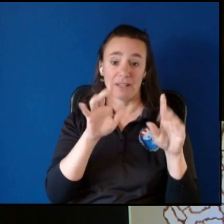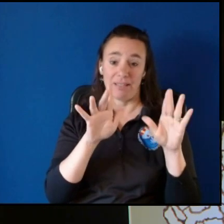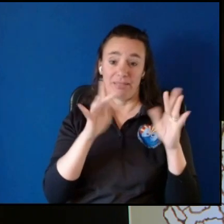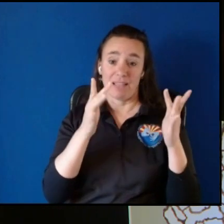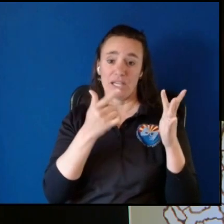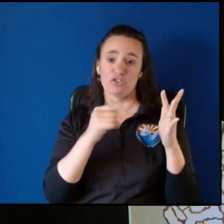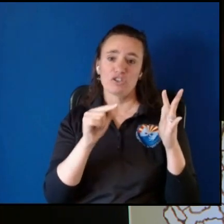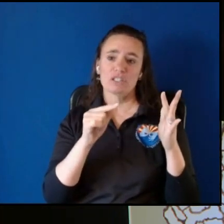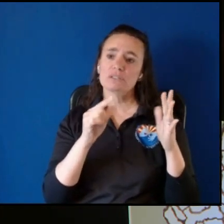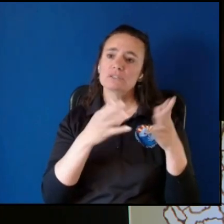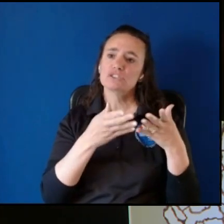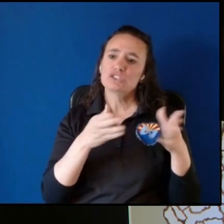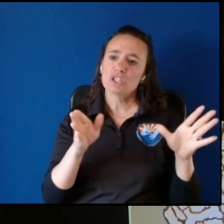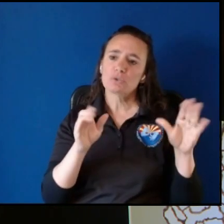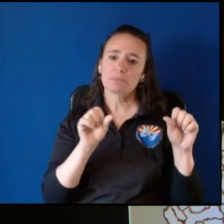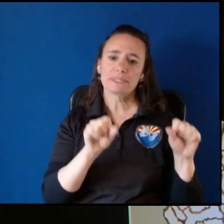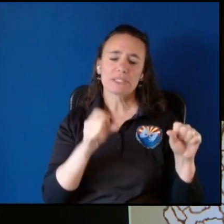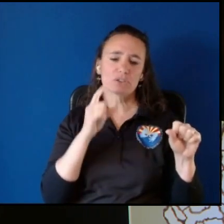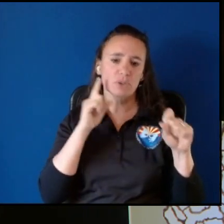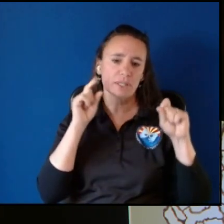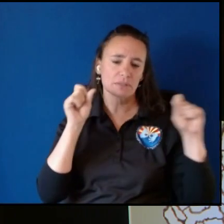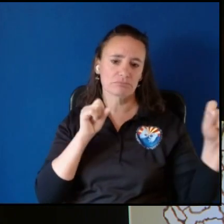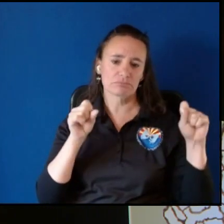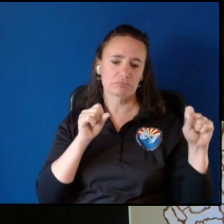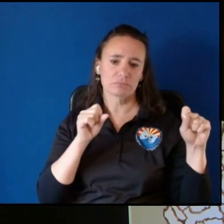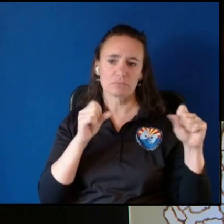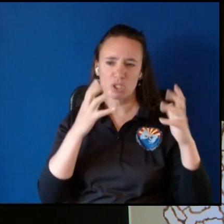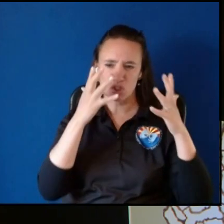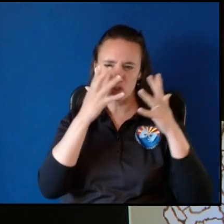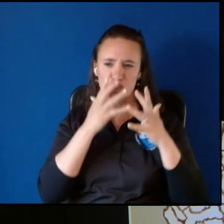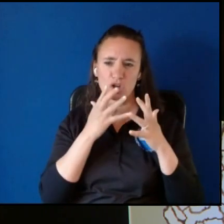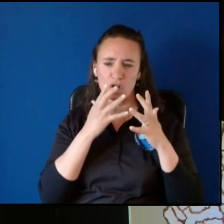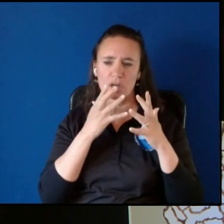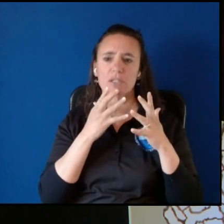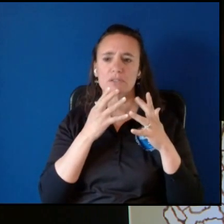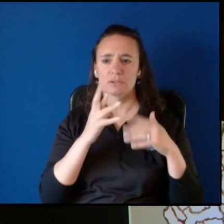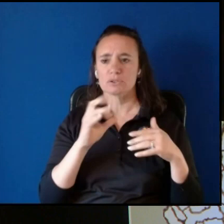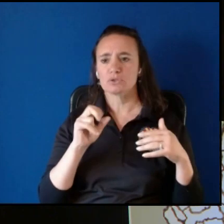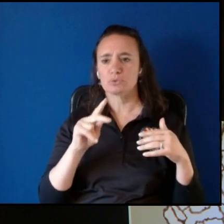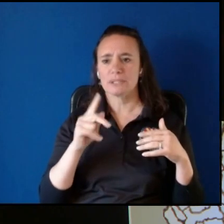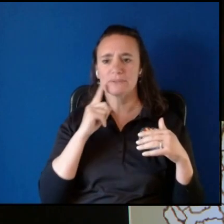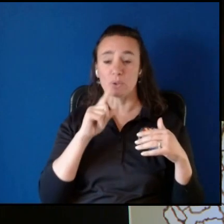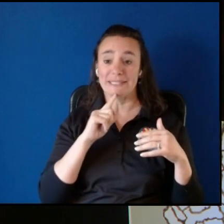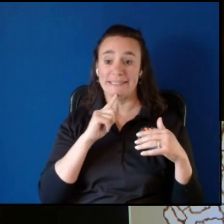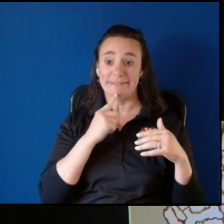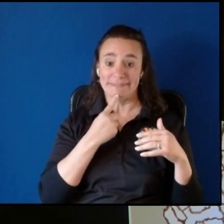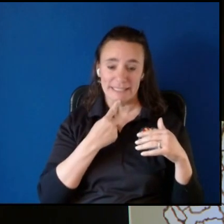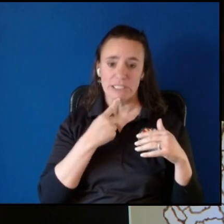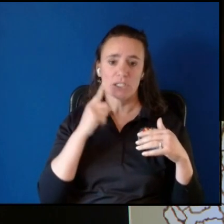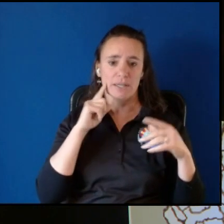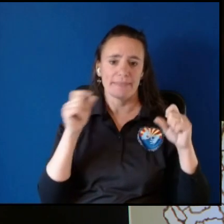potential, but this darker green is a marginal risk for severe thunderstorms and with that we're we're talking strong,